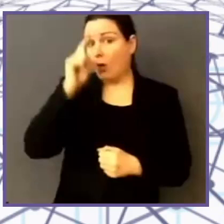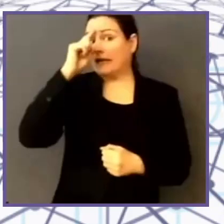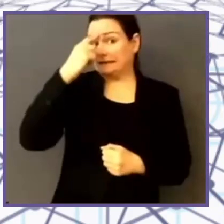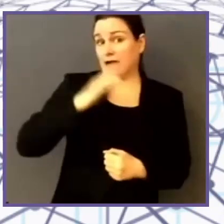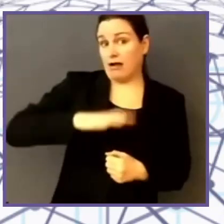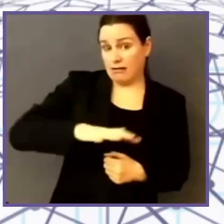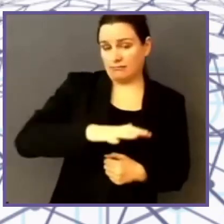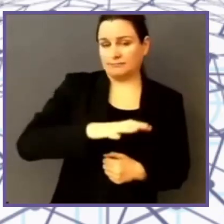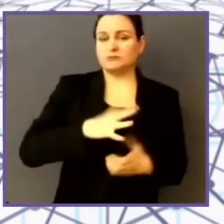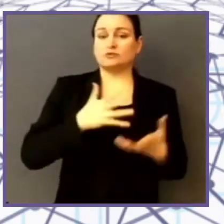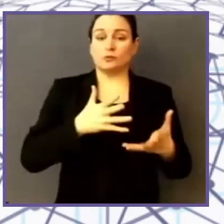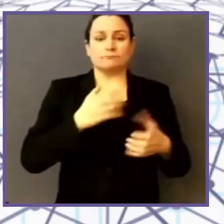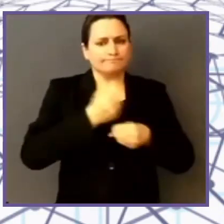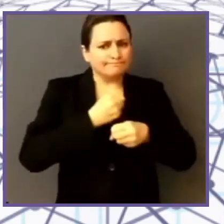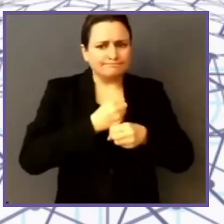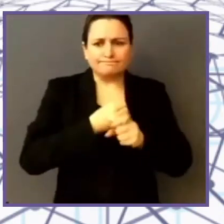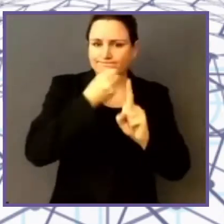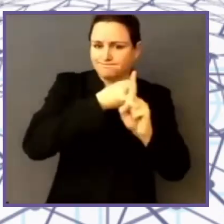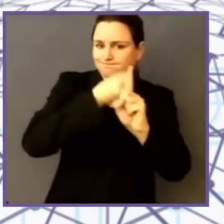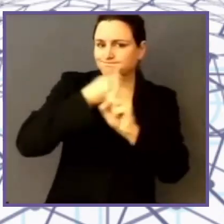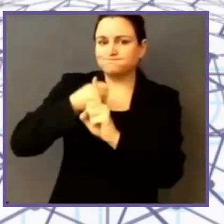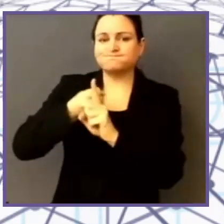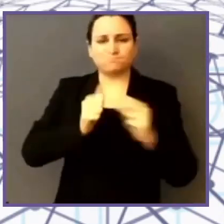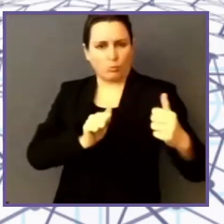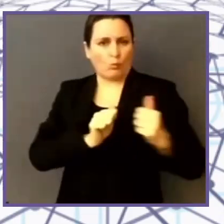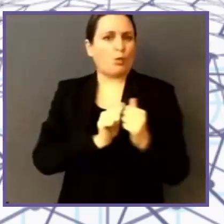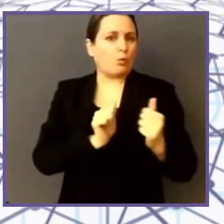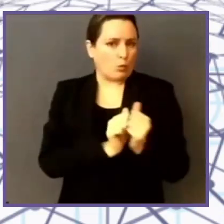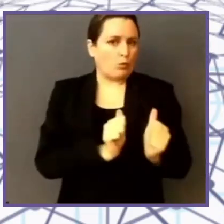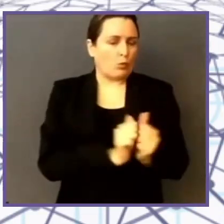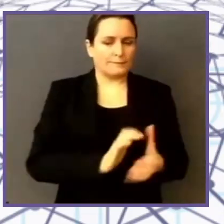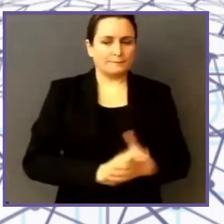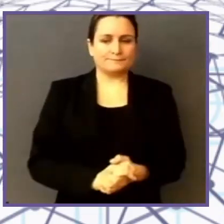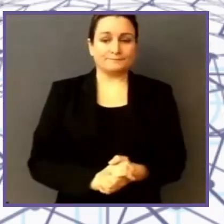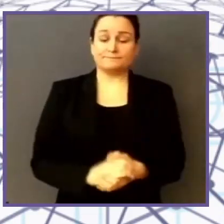She has also worked with several organisations as a trainer and safeguarding consultant.